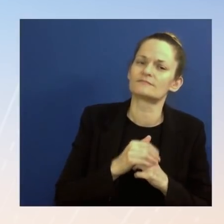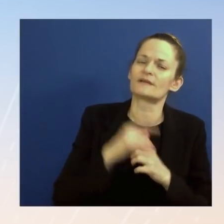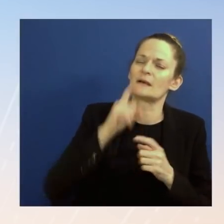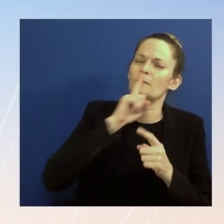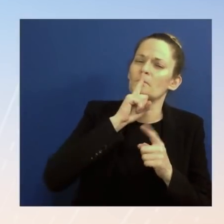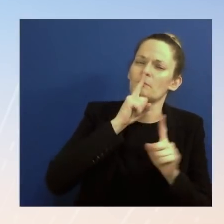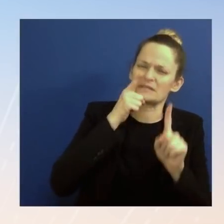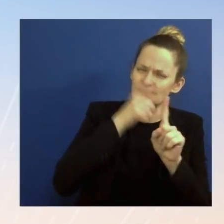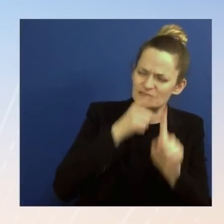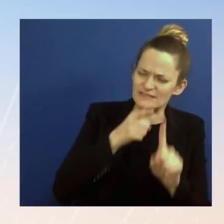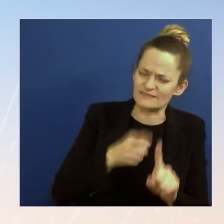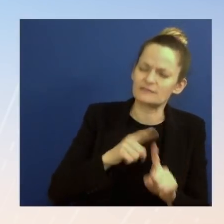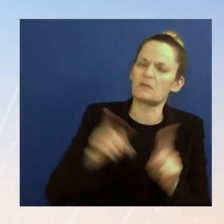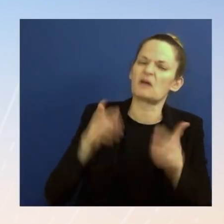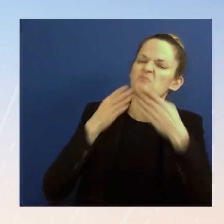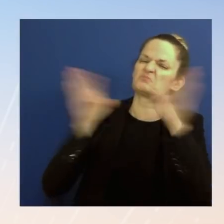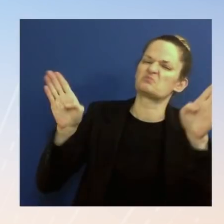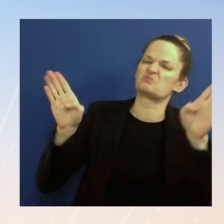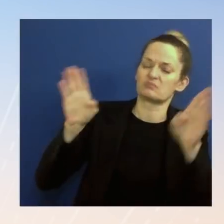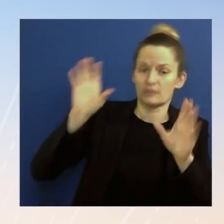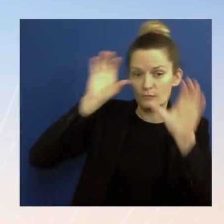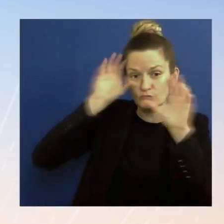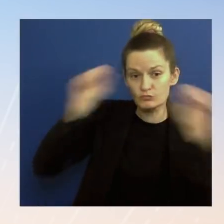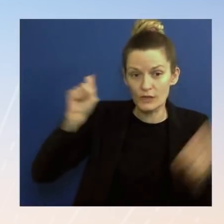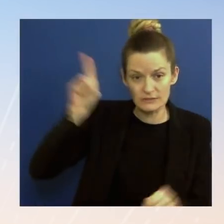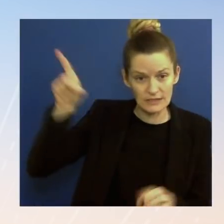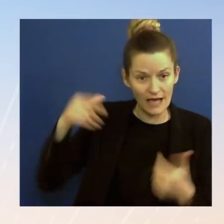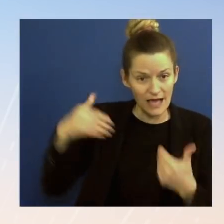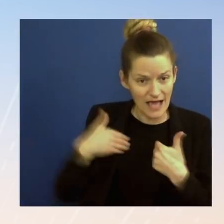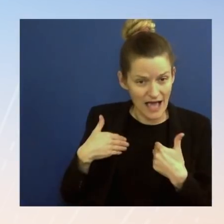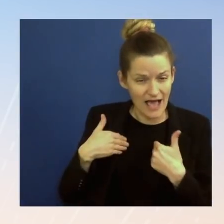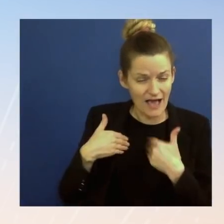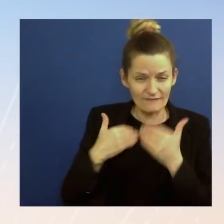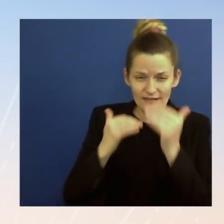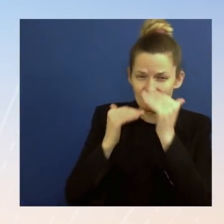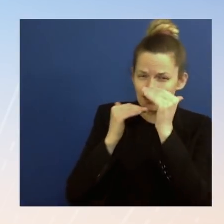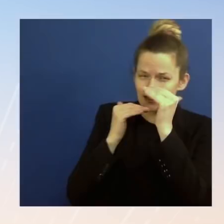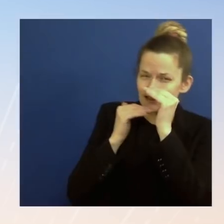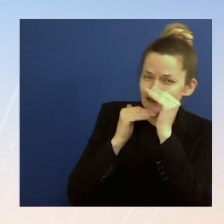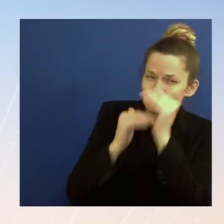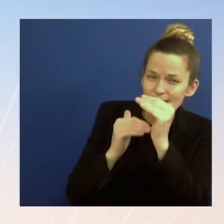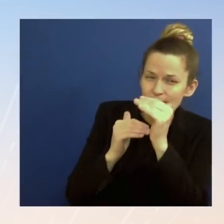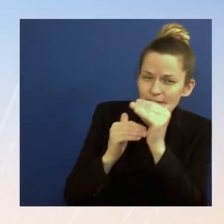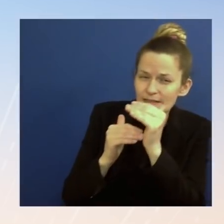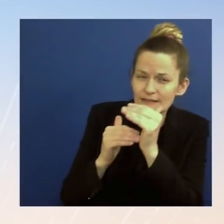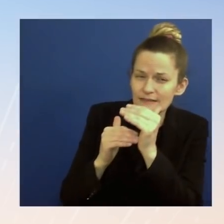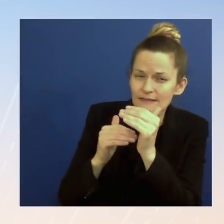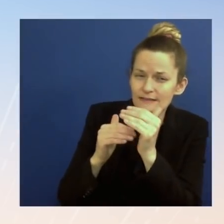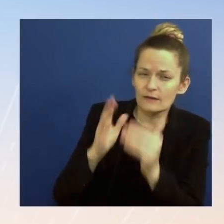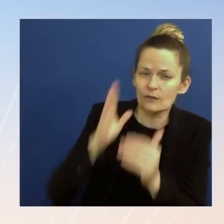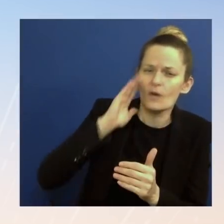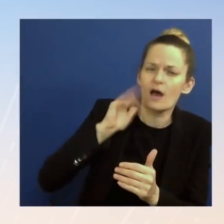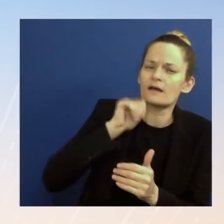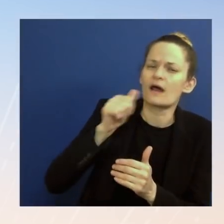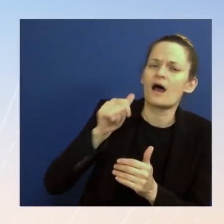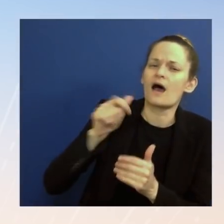now with China assisting Russia? And are -- is the -- does he not want to get into a direct confrontation with China? And are there certain things he's not willing to do